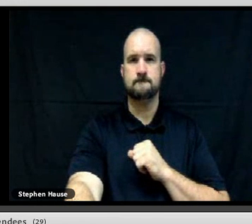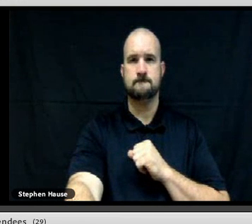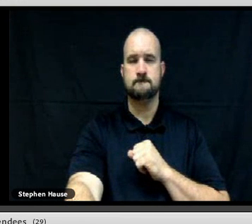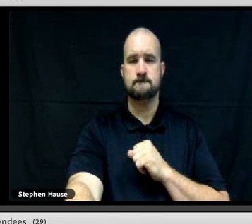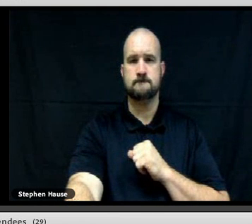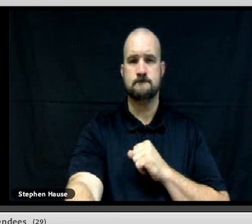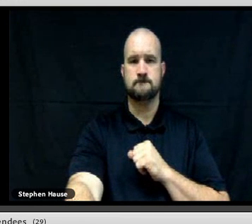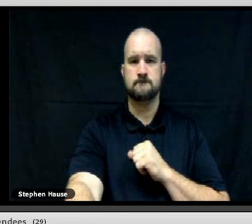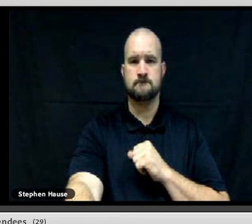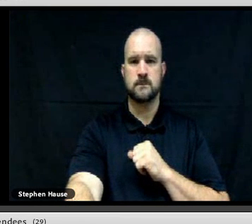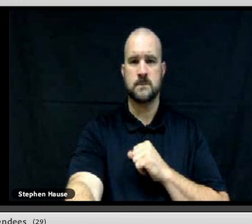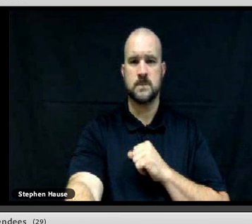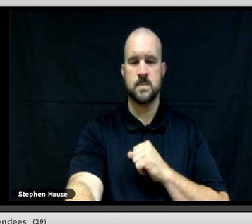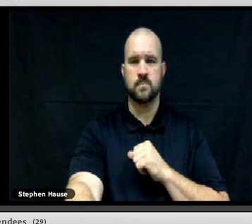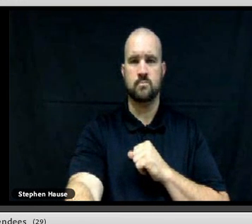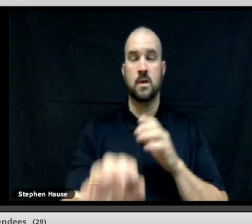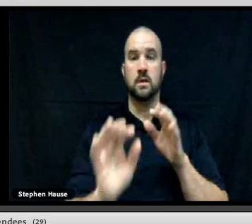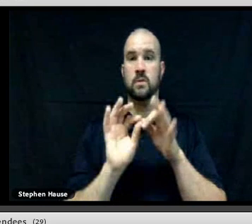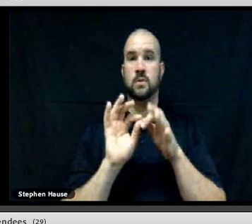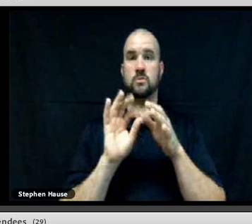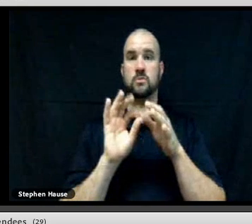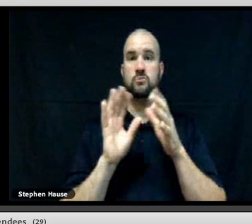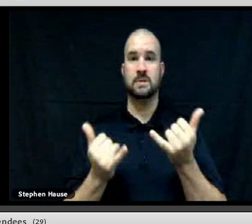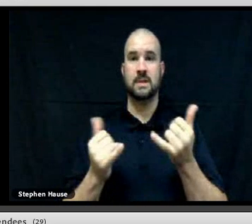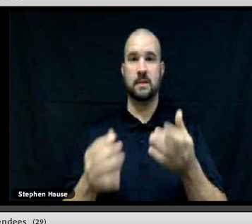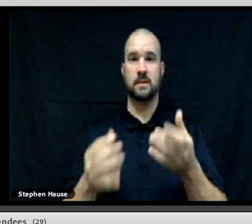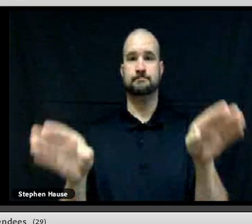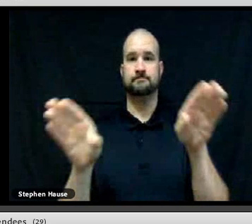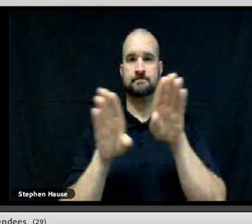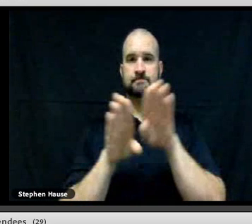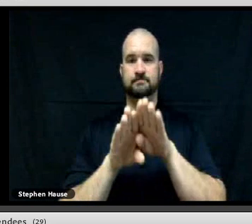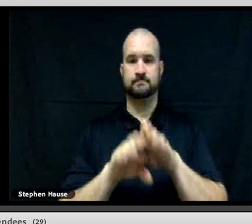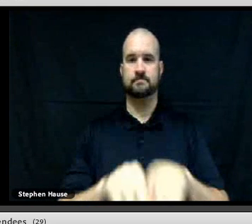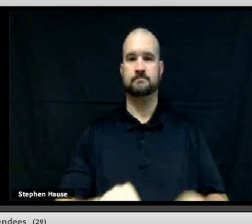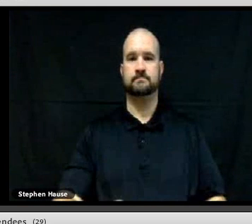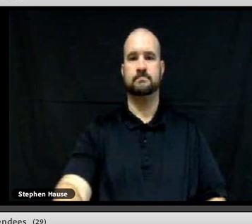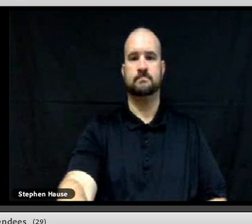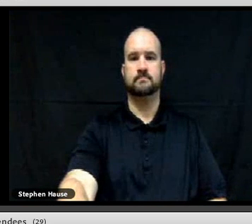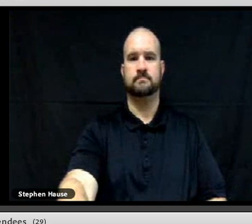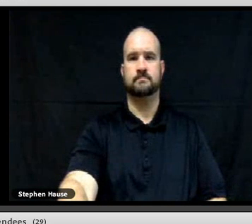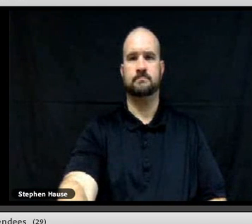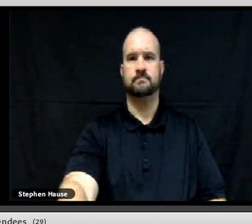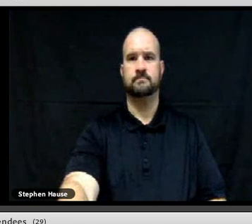that are available to search through, through their platform.